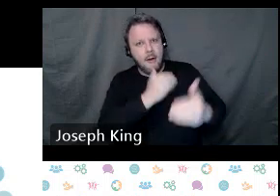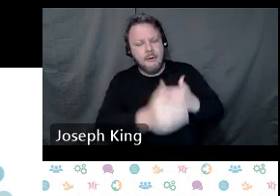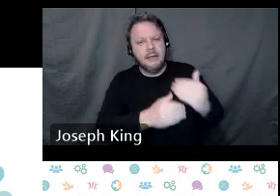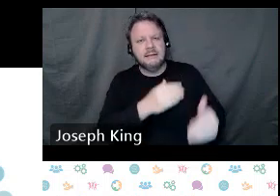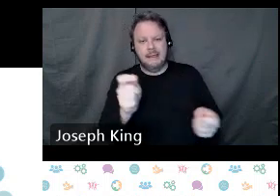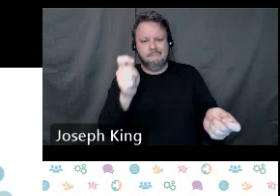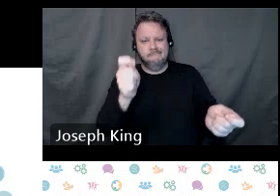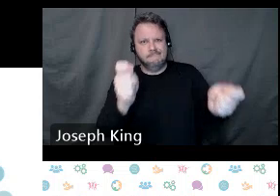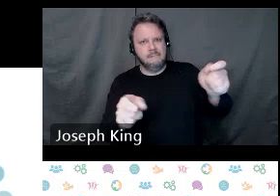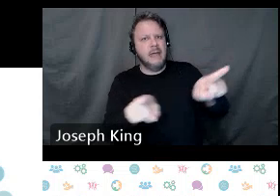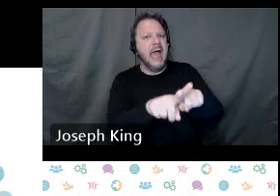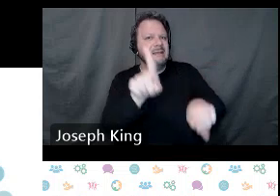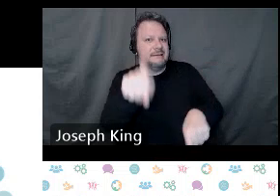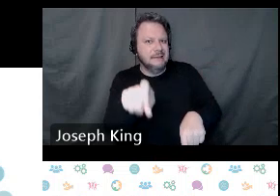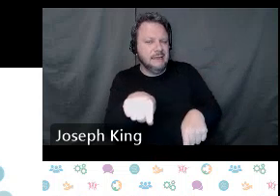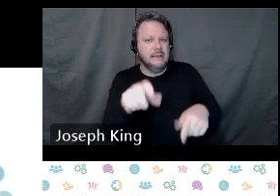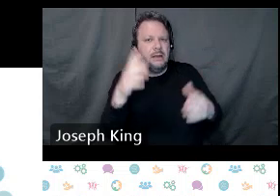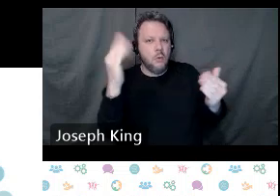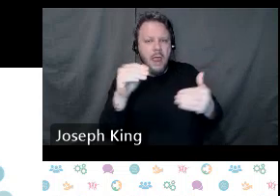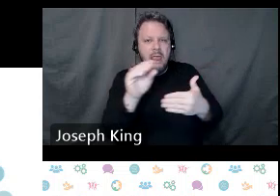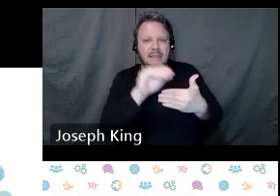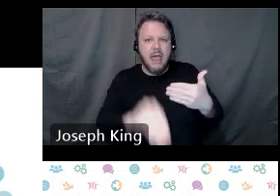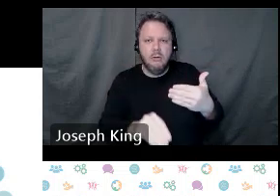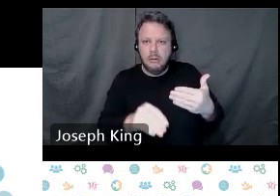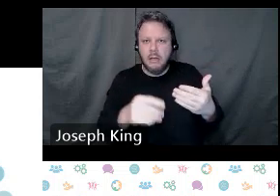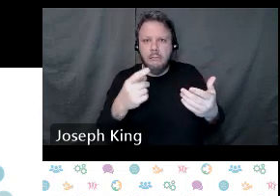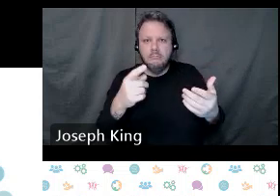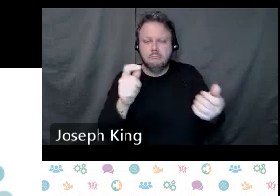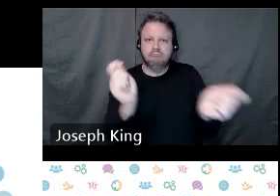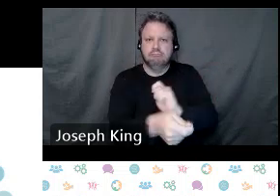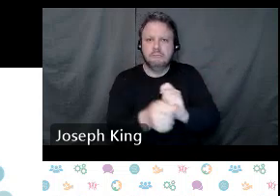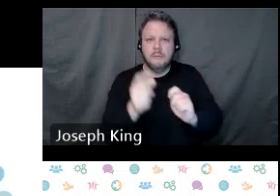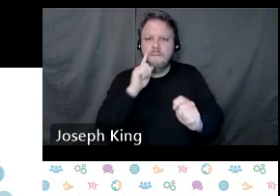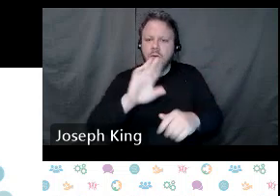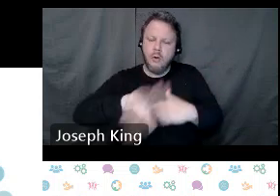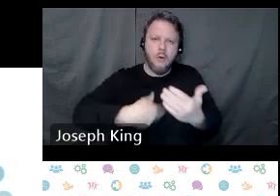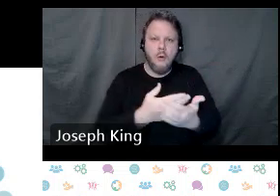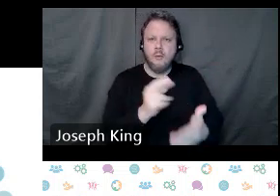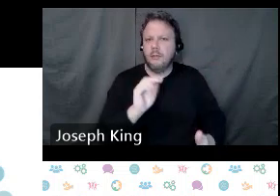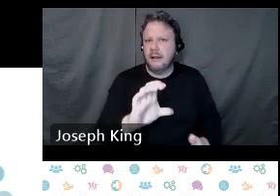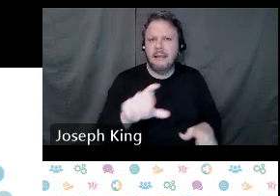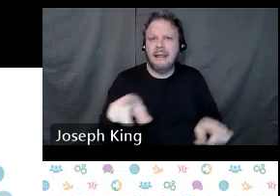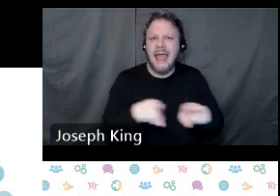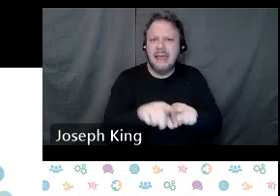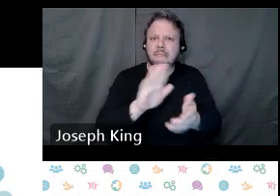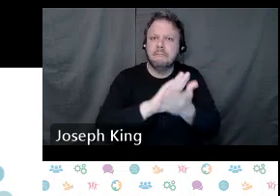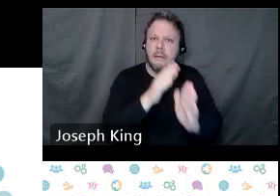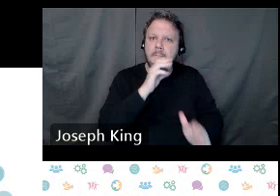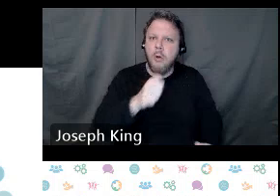And adjust as needed to improve outcomes for all North Carolina. As they age.